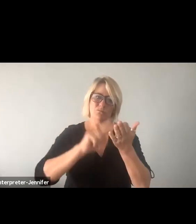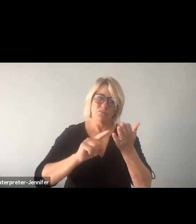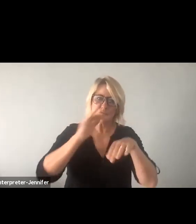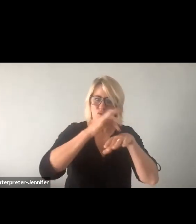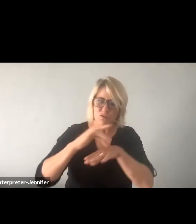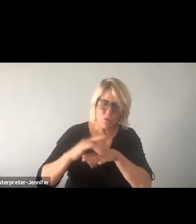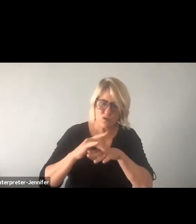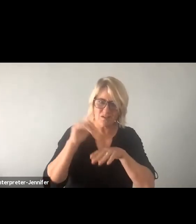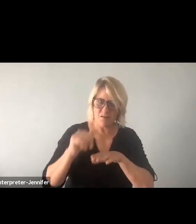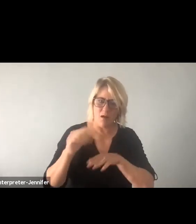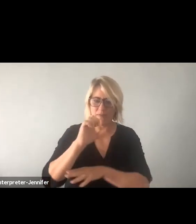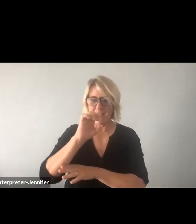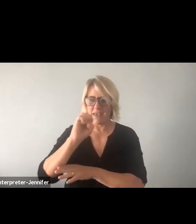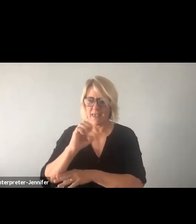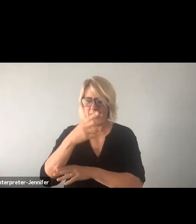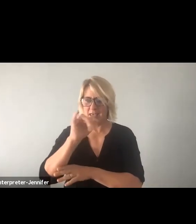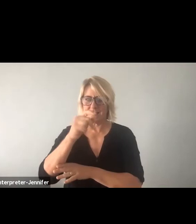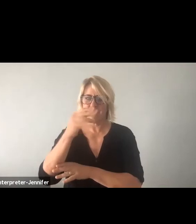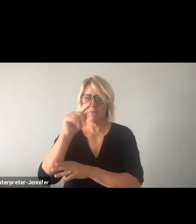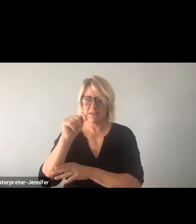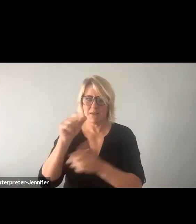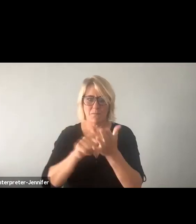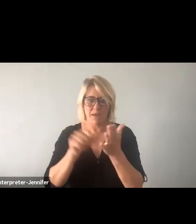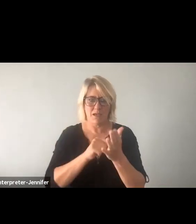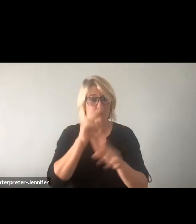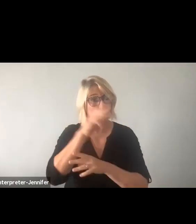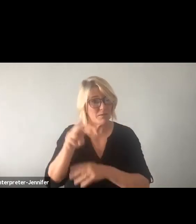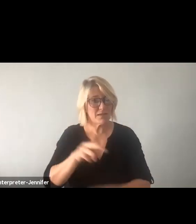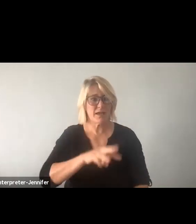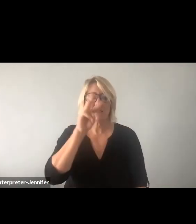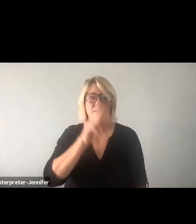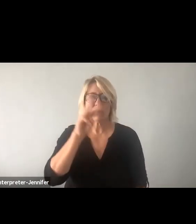you want to go and visit it. It shares a lot of our resources and things with